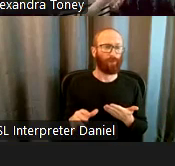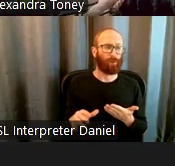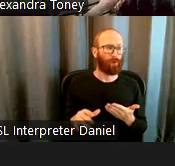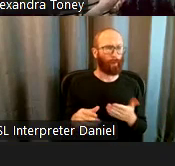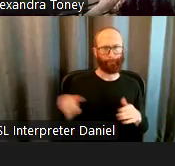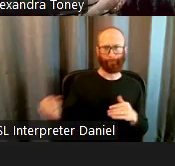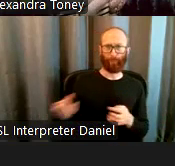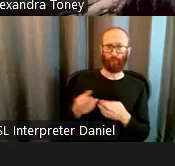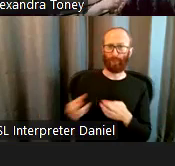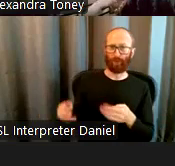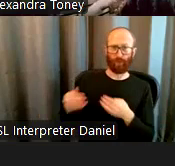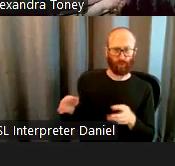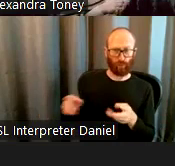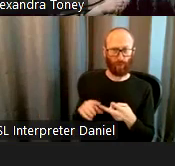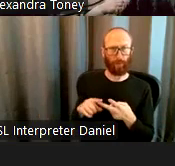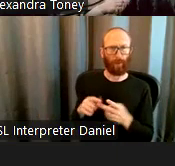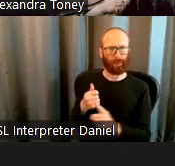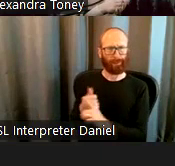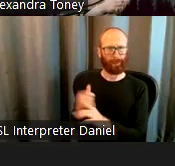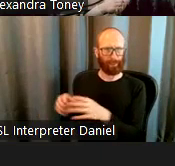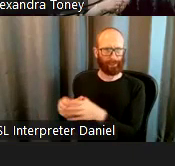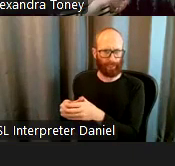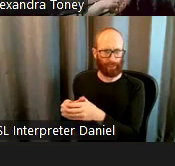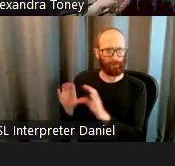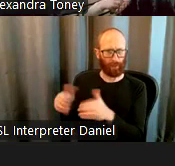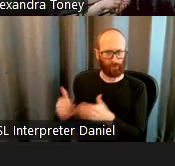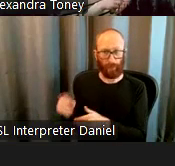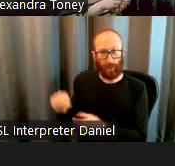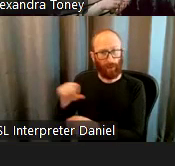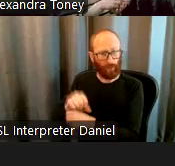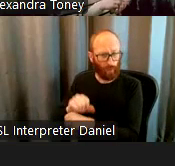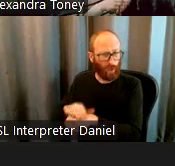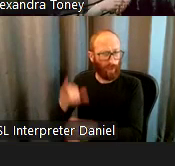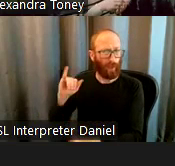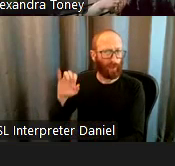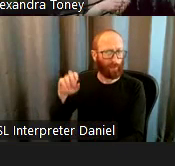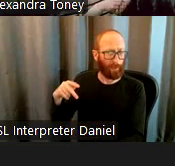contained classroom working on IEP goals, that's not going to earn high school core